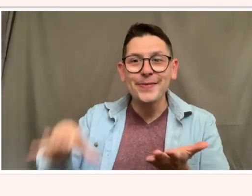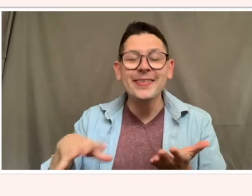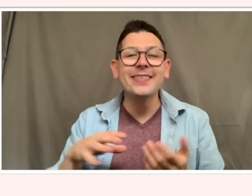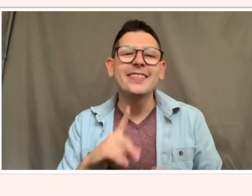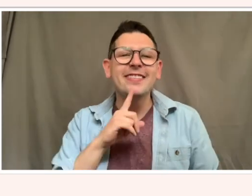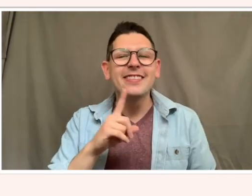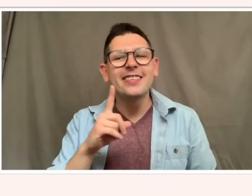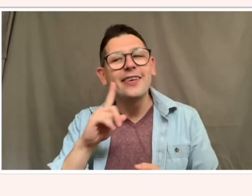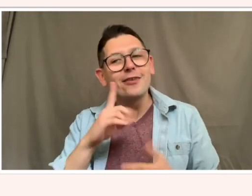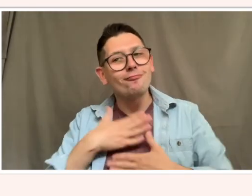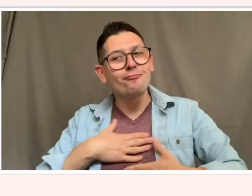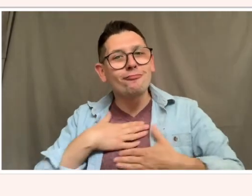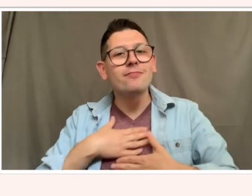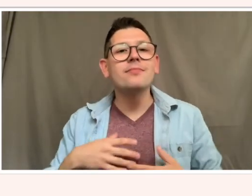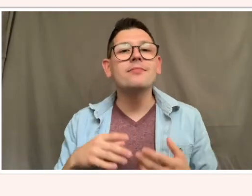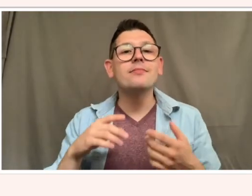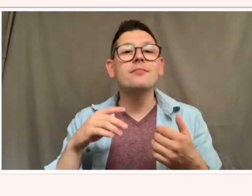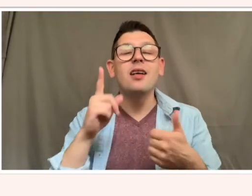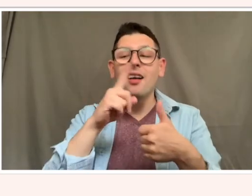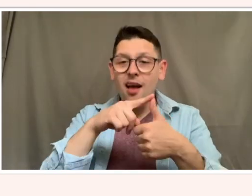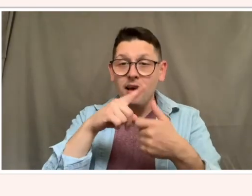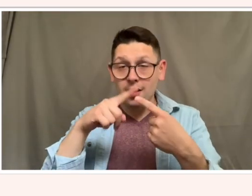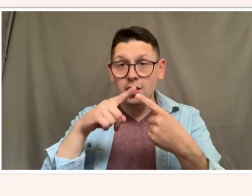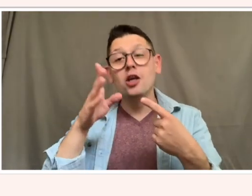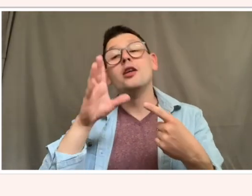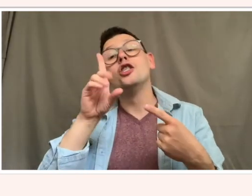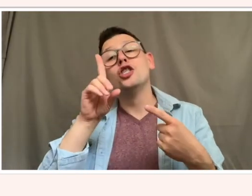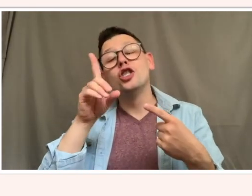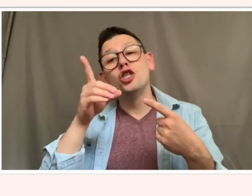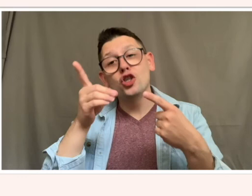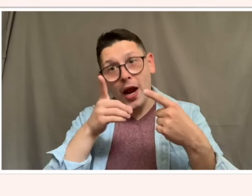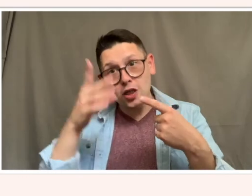and it's an opportunity to engage more with students that's fun and enjoyable.